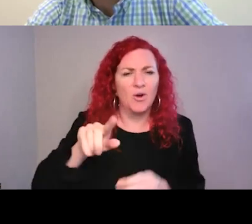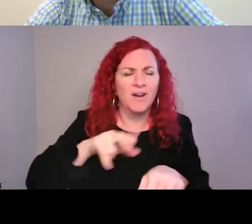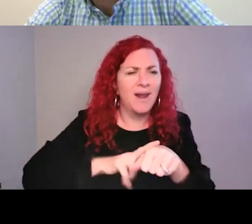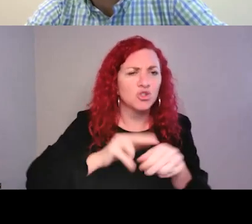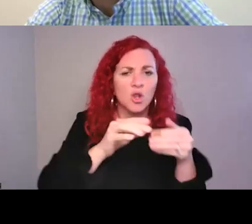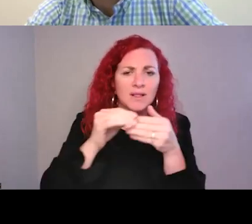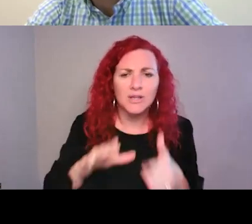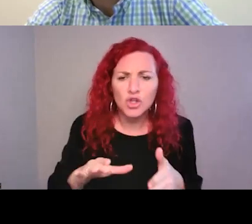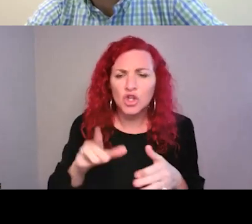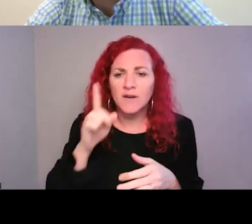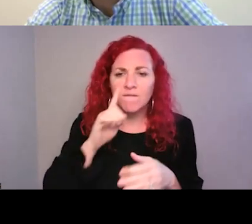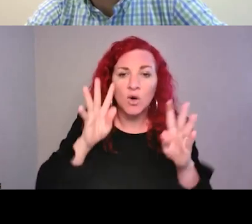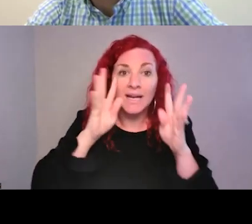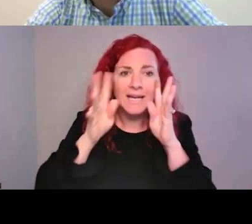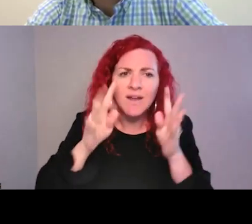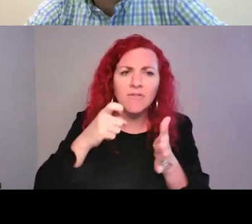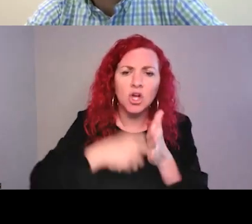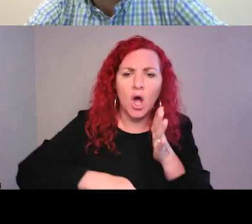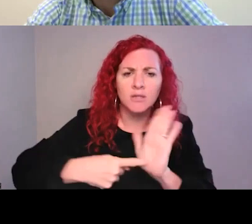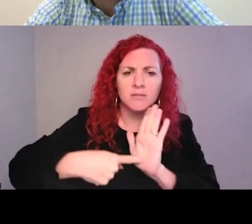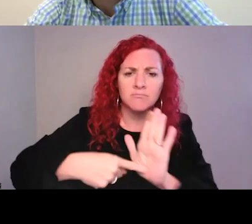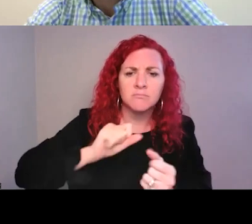A NATIONAL MODEL FOR ACUTE CARE SERVICES.